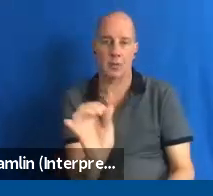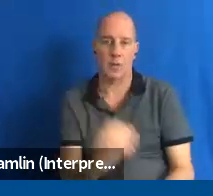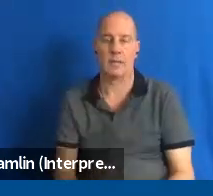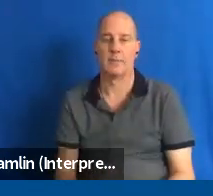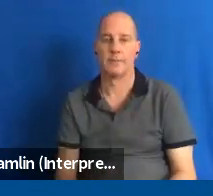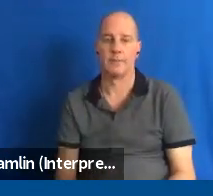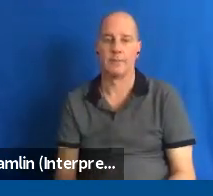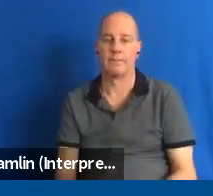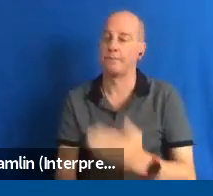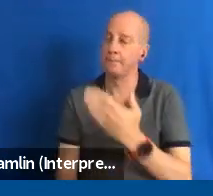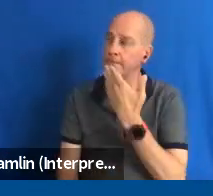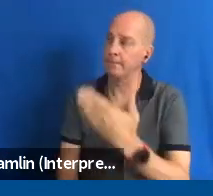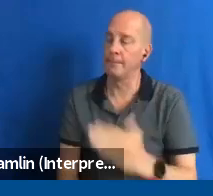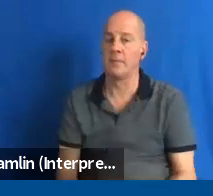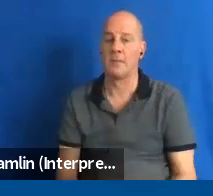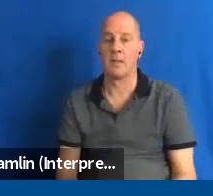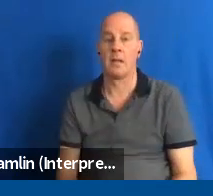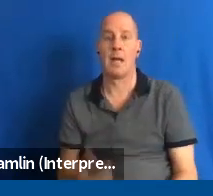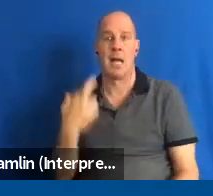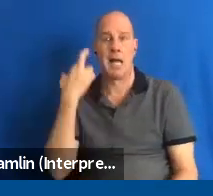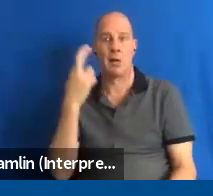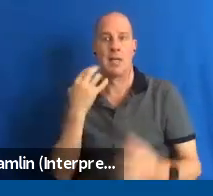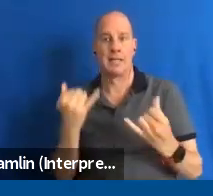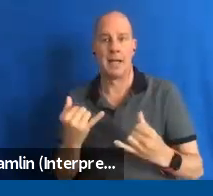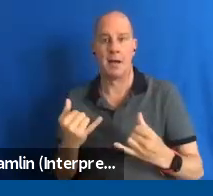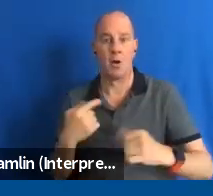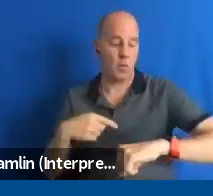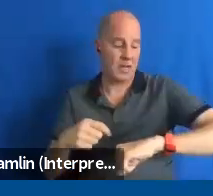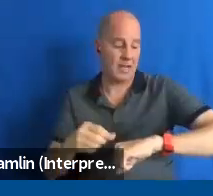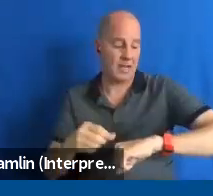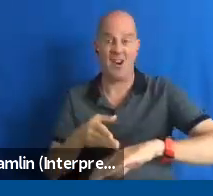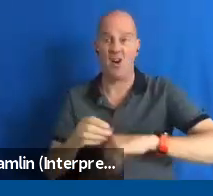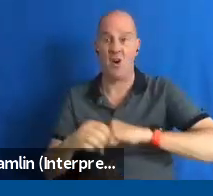Thank you, Jason, and I realize now that we're a little over time and I apologize